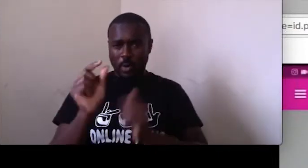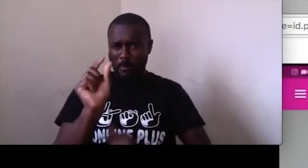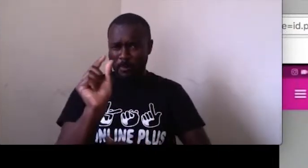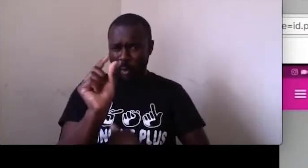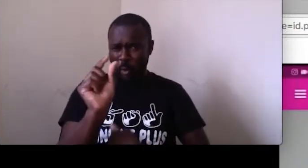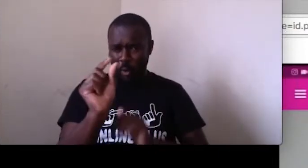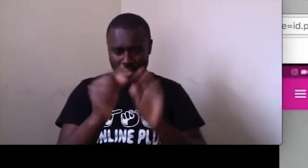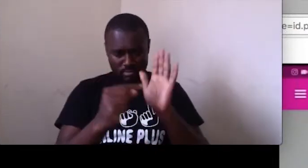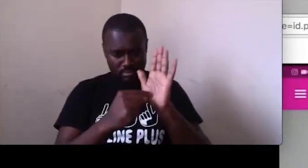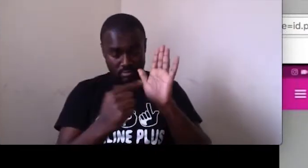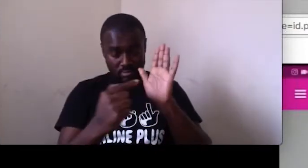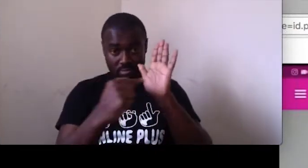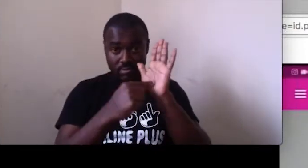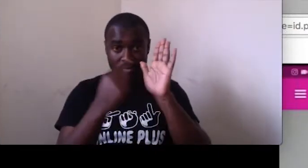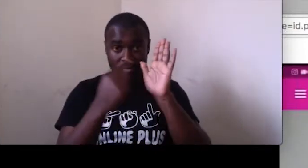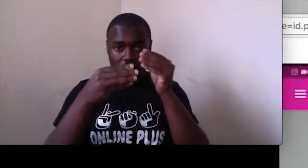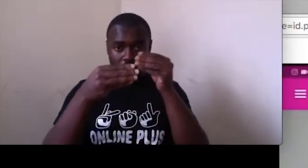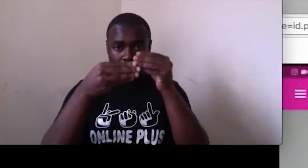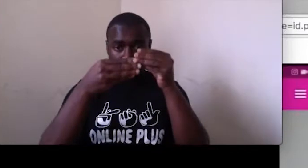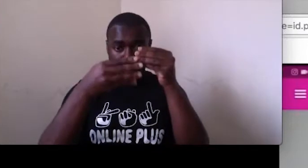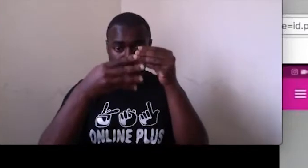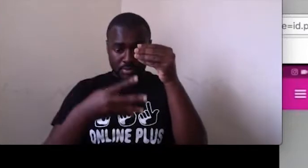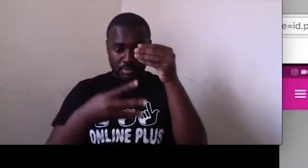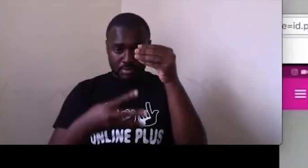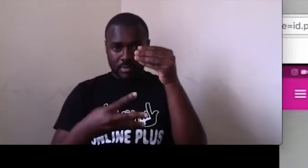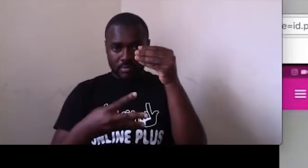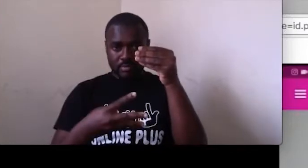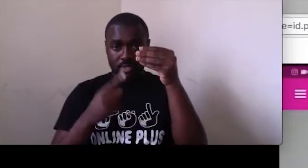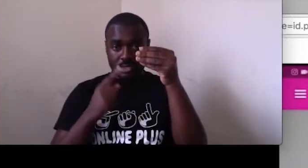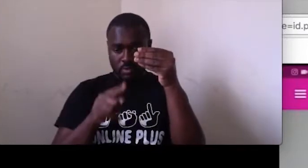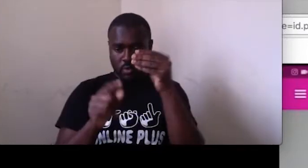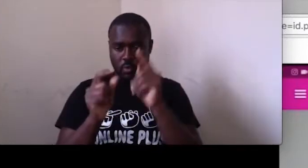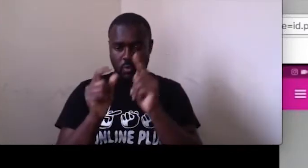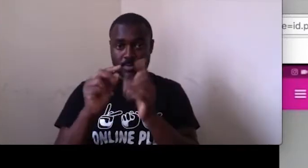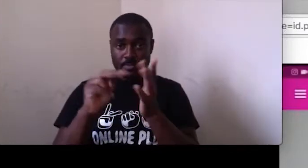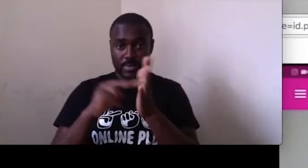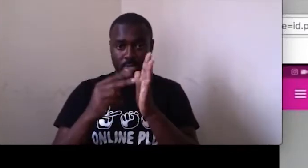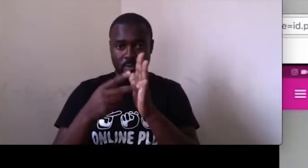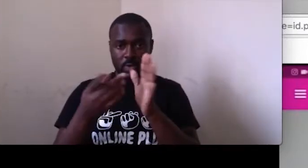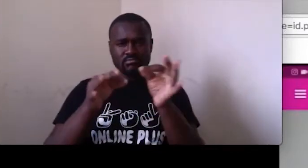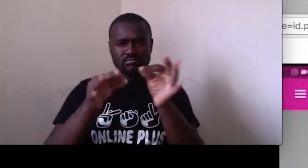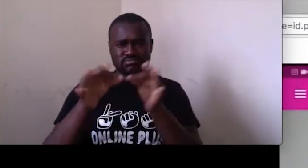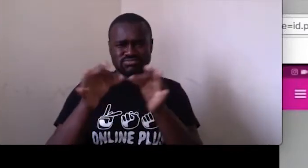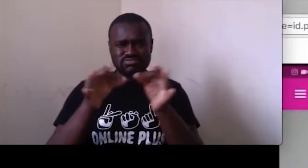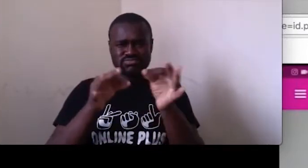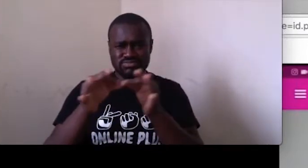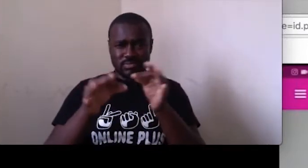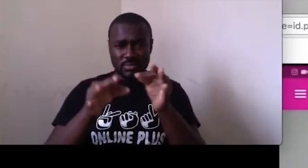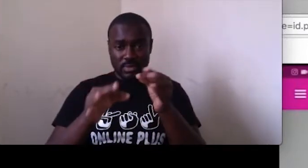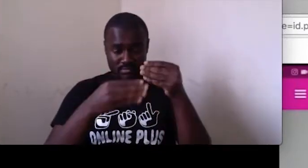If you want to know what that ws You will see a small icon that you press it